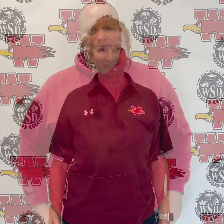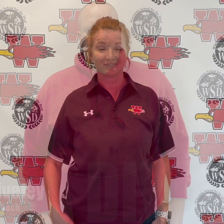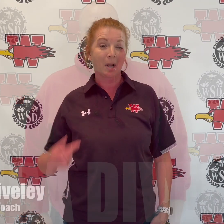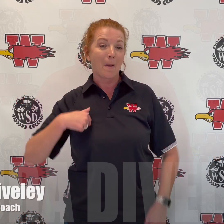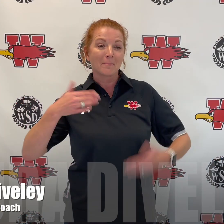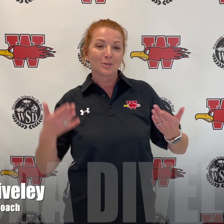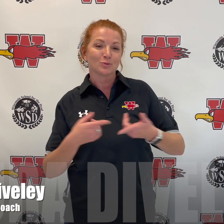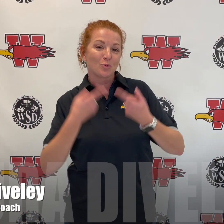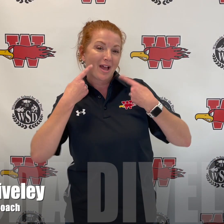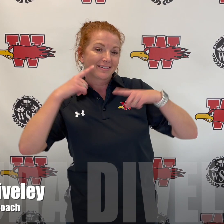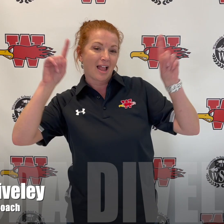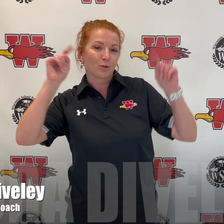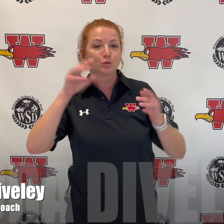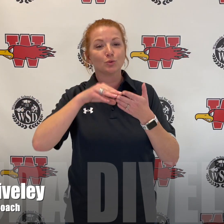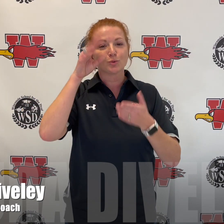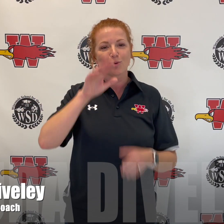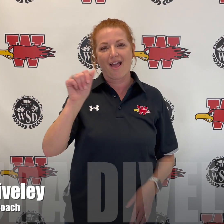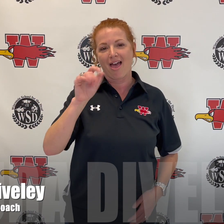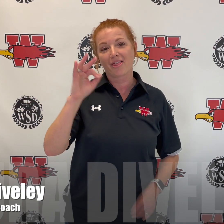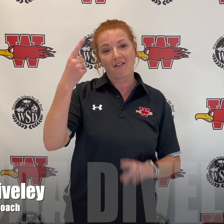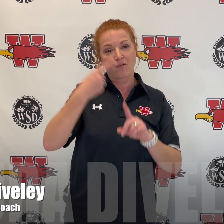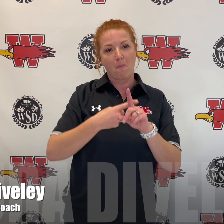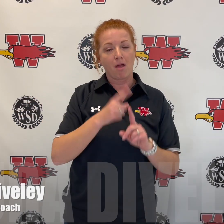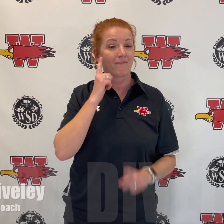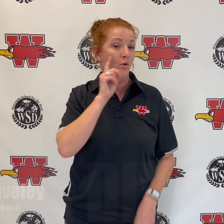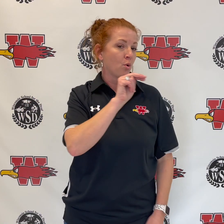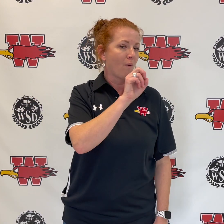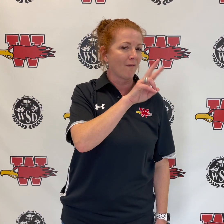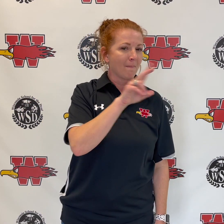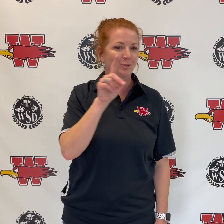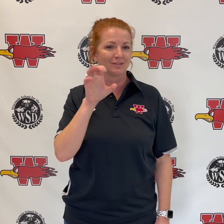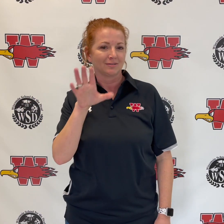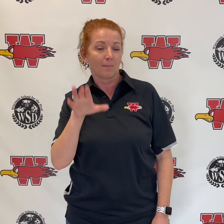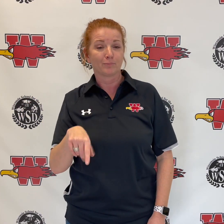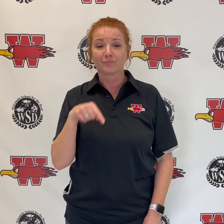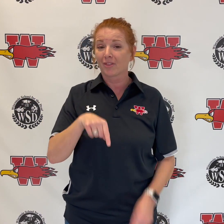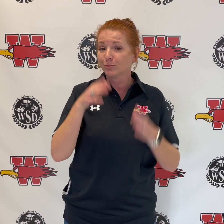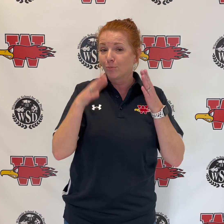Hi! I'm here to announce Athletes - Athlete of the Month for November and December. This person